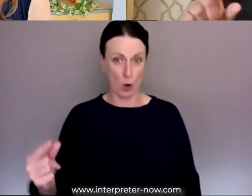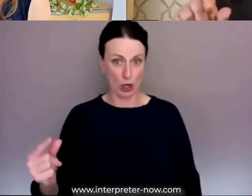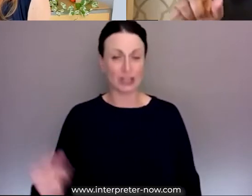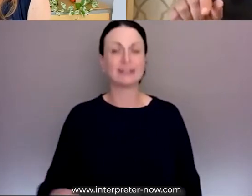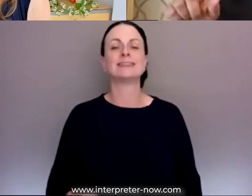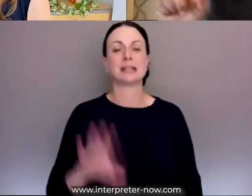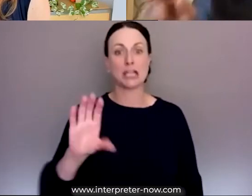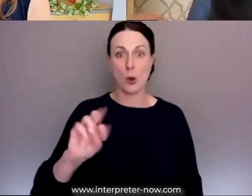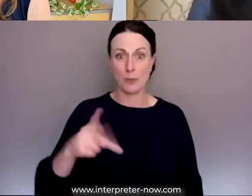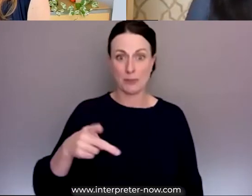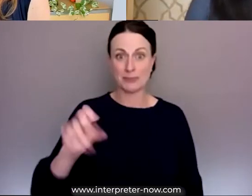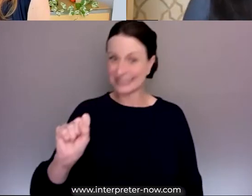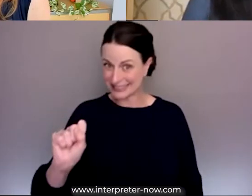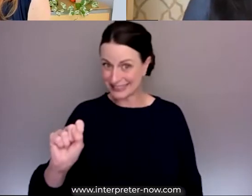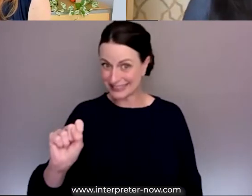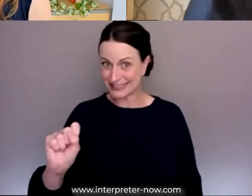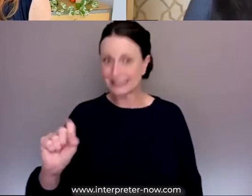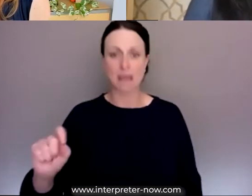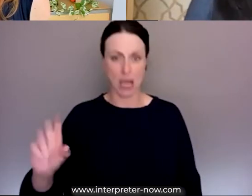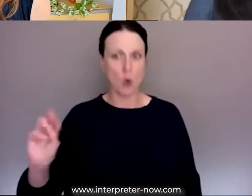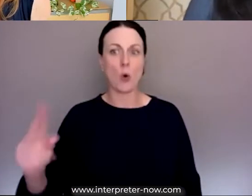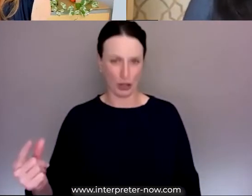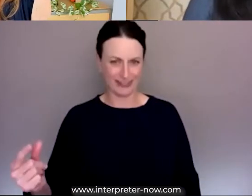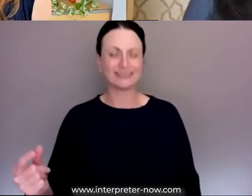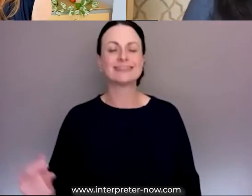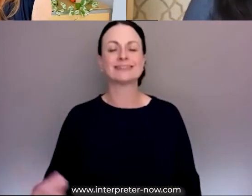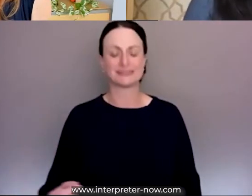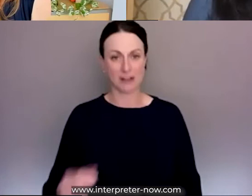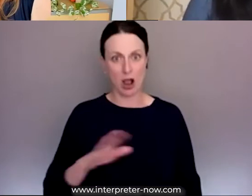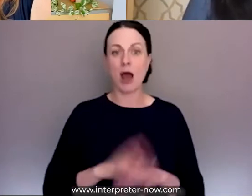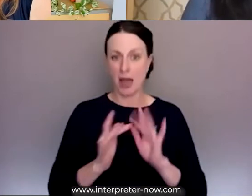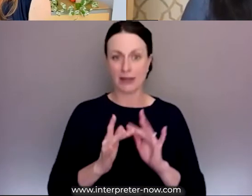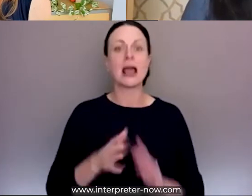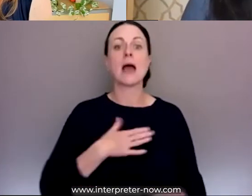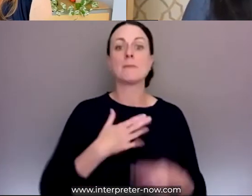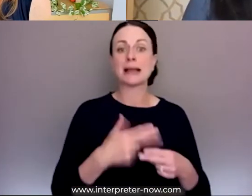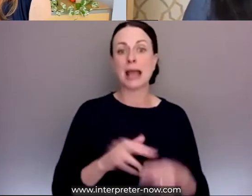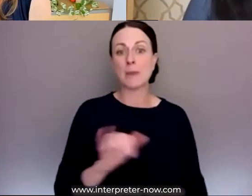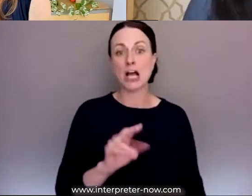TheDreamCorps.org online. And then, my name also is NishaAnand.org.